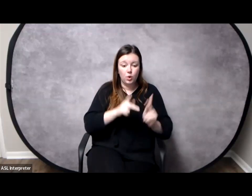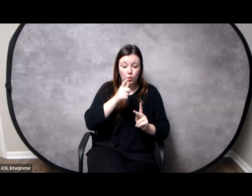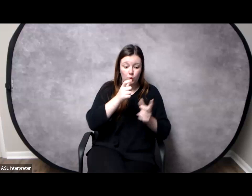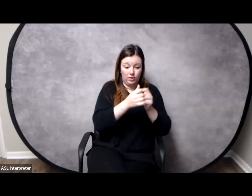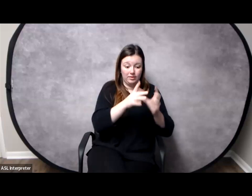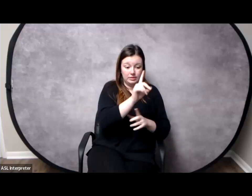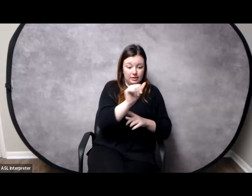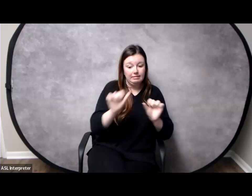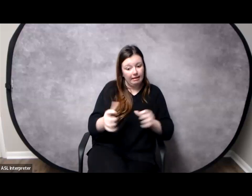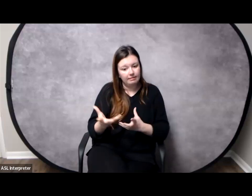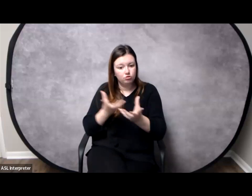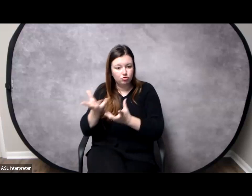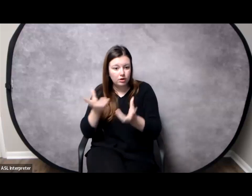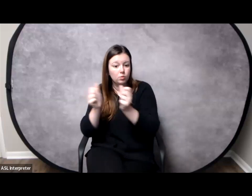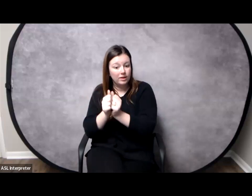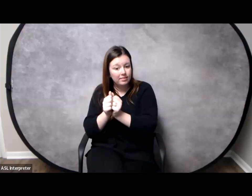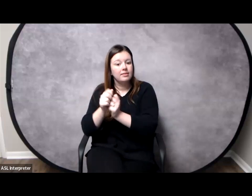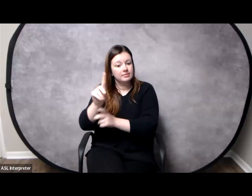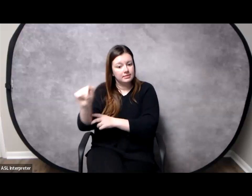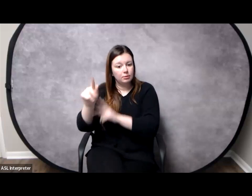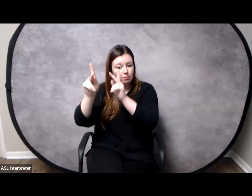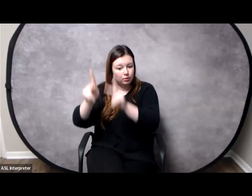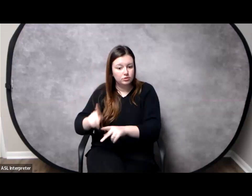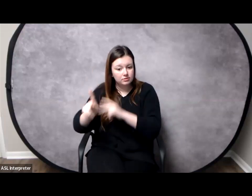extent possible, is located in mainstream society,